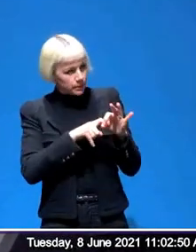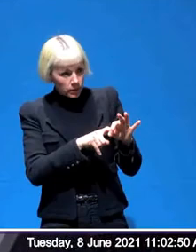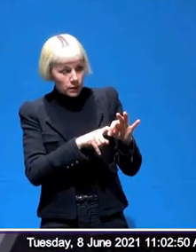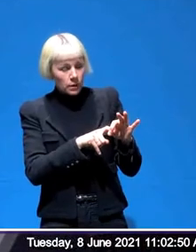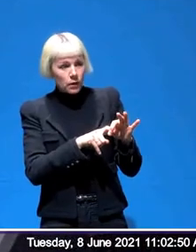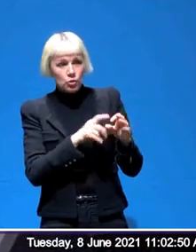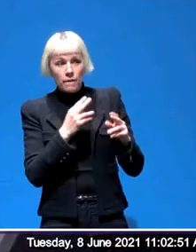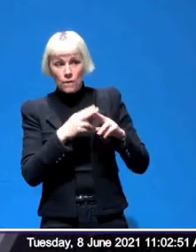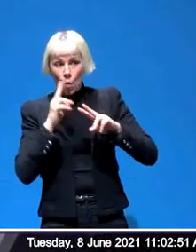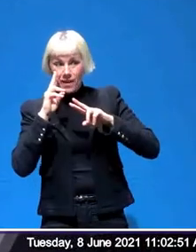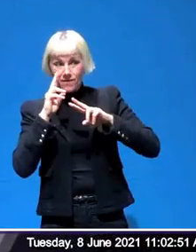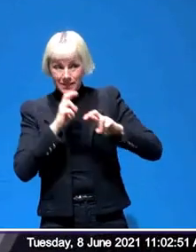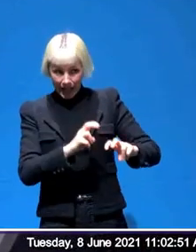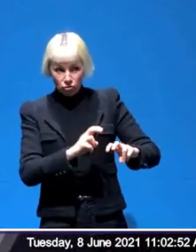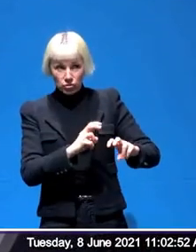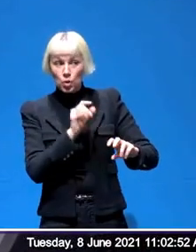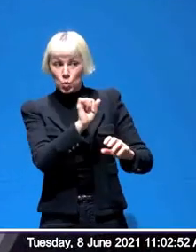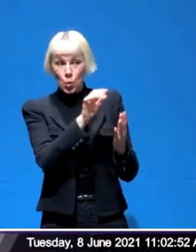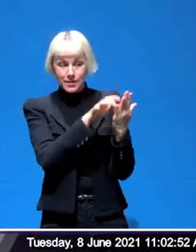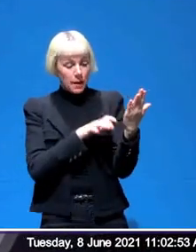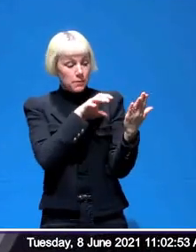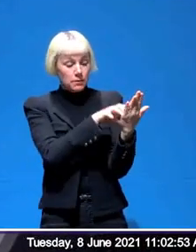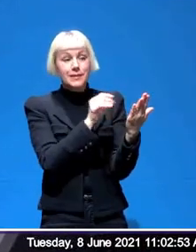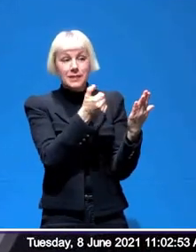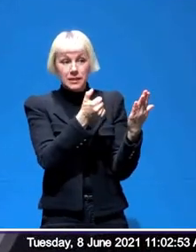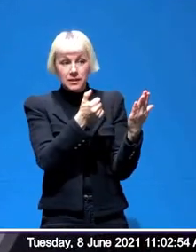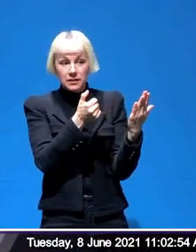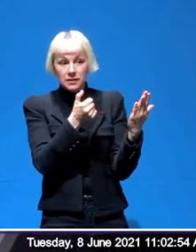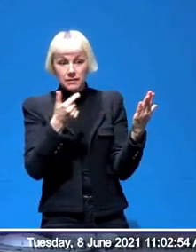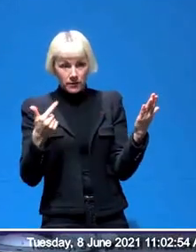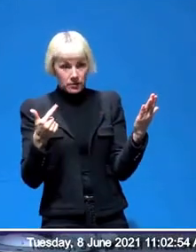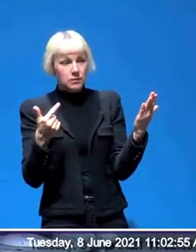Royal Commission, in paragraph 78, that you had to initiate a meeting